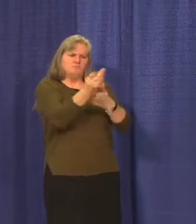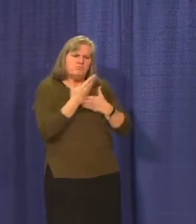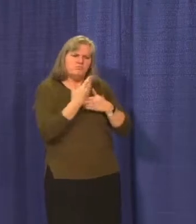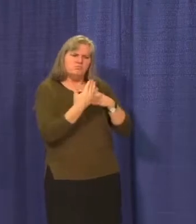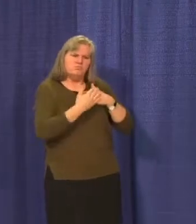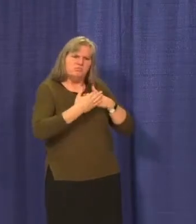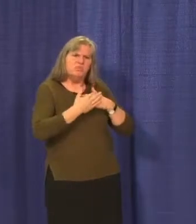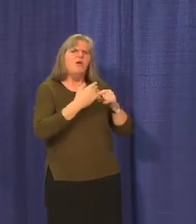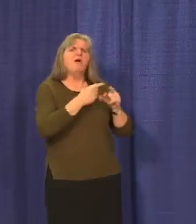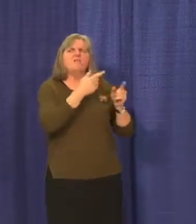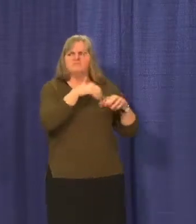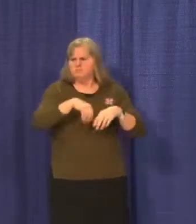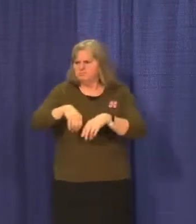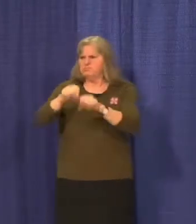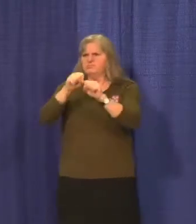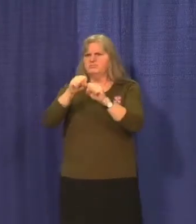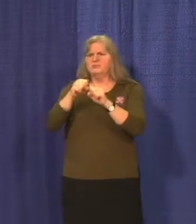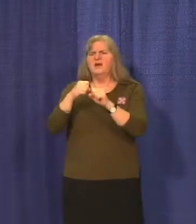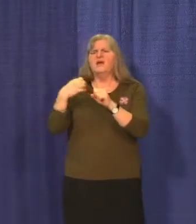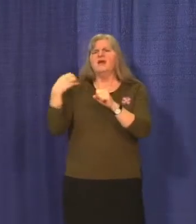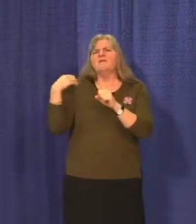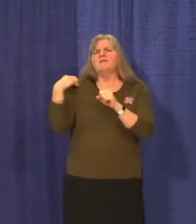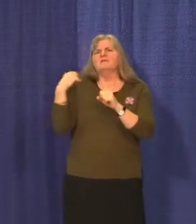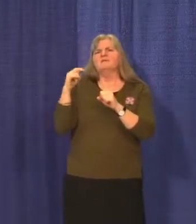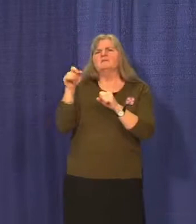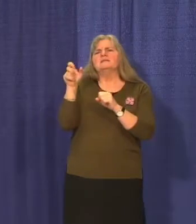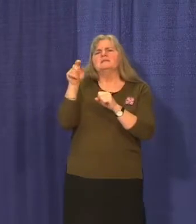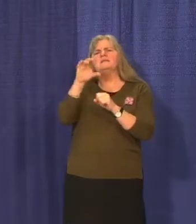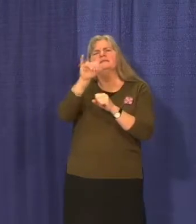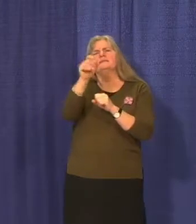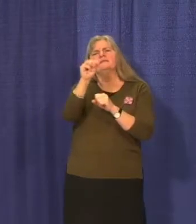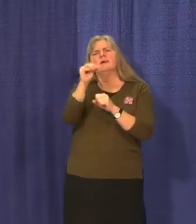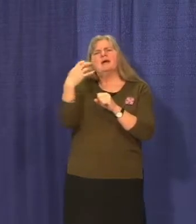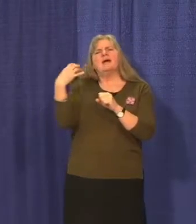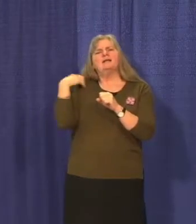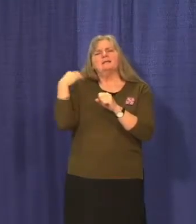situation. And thanks to our CEMA enforcement team who found and